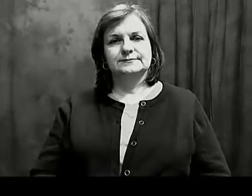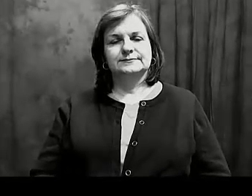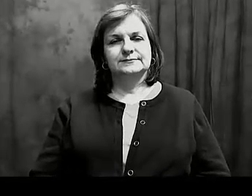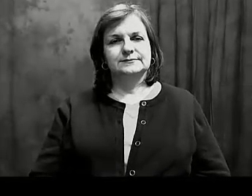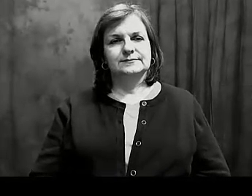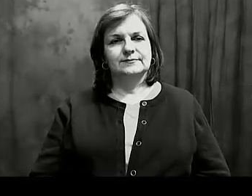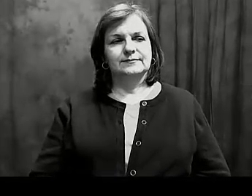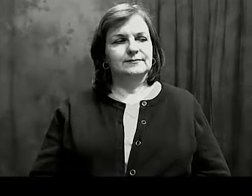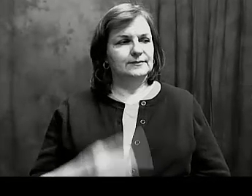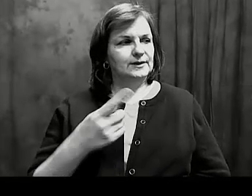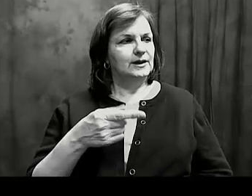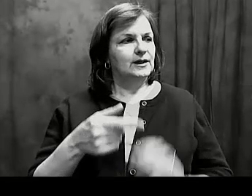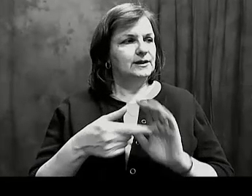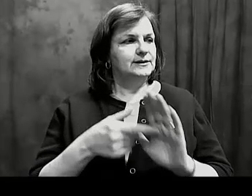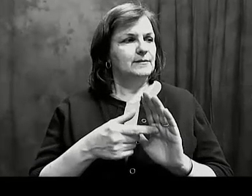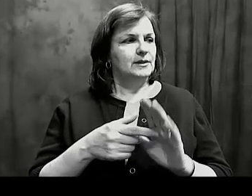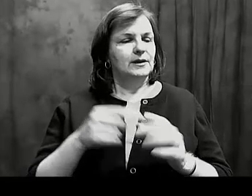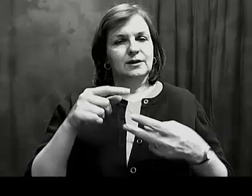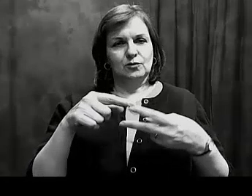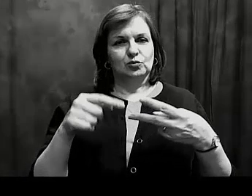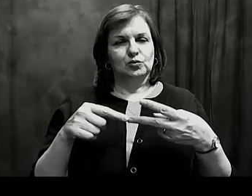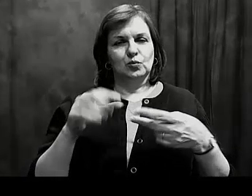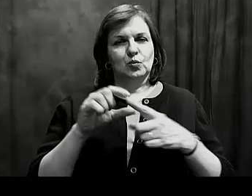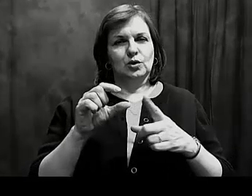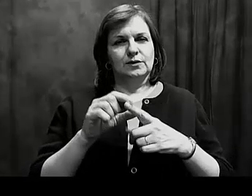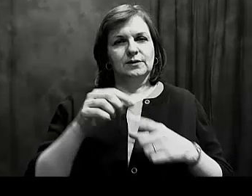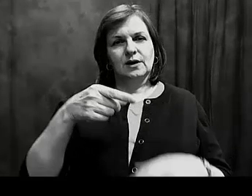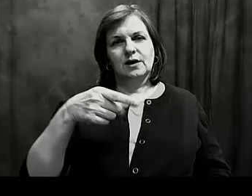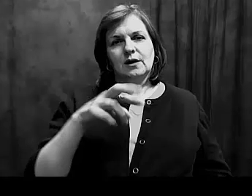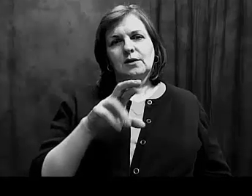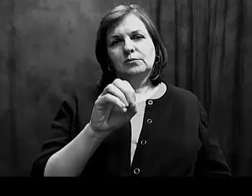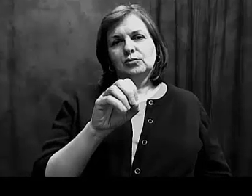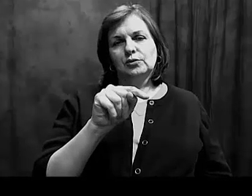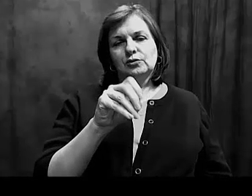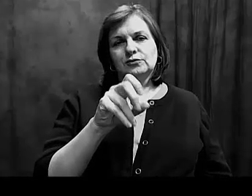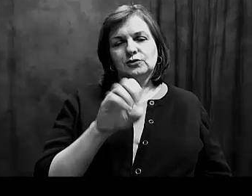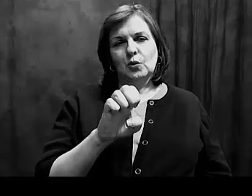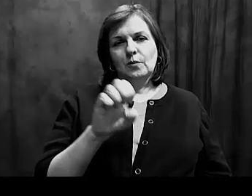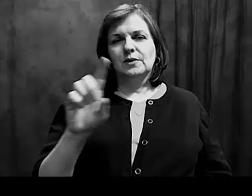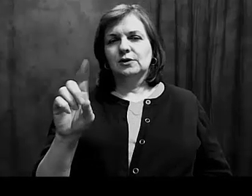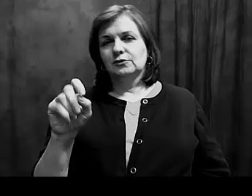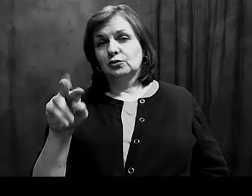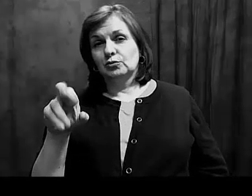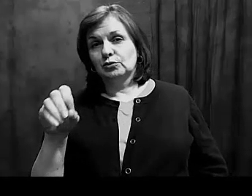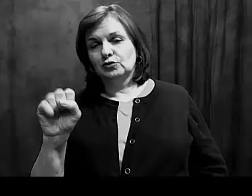so here are our Protostomes and Deuterostomes. Remember this blastopore is forming